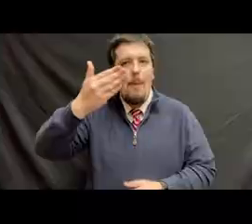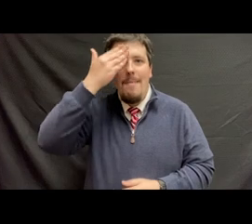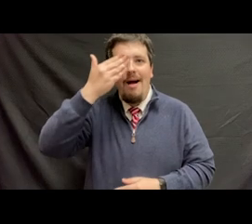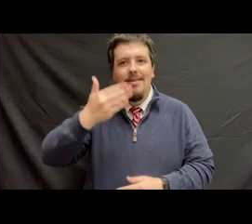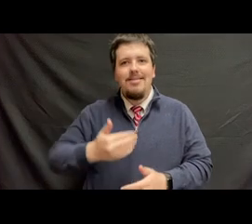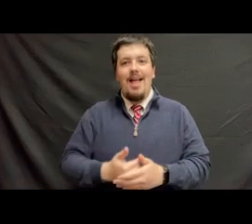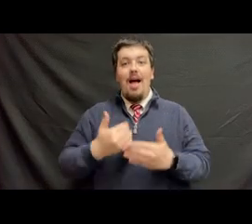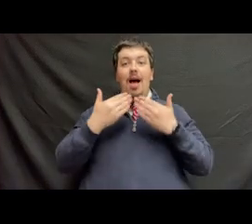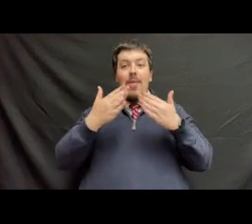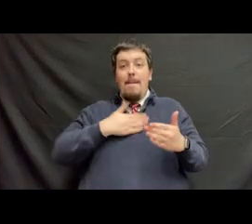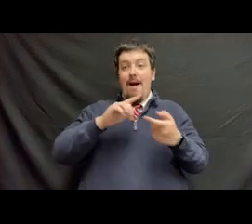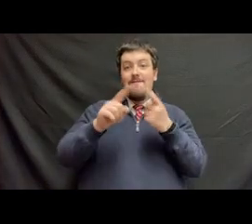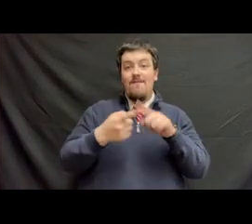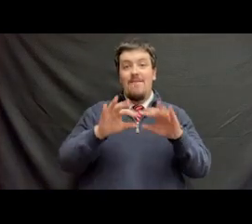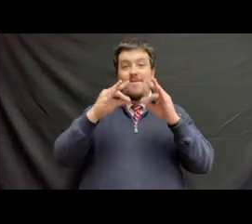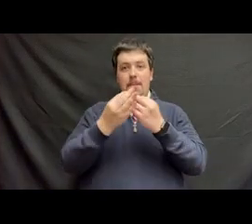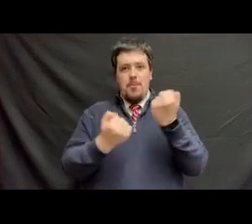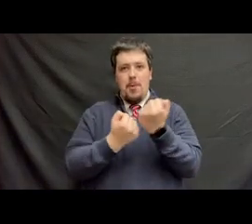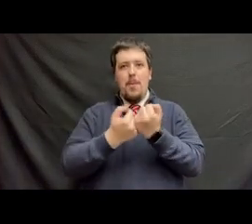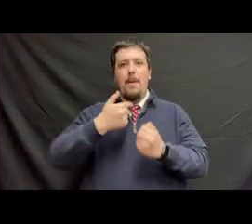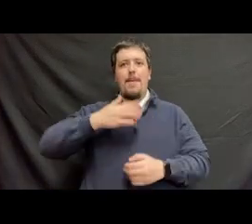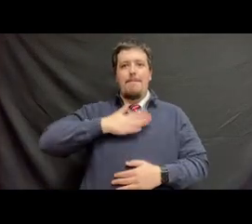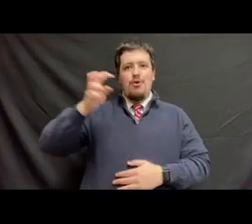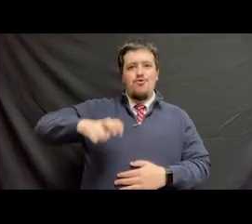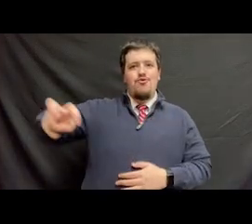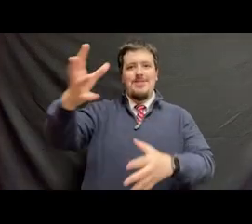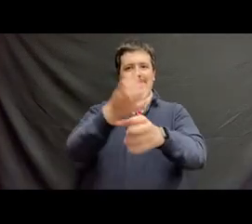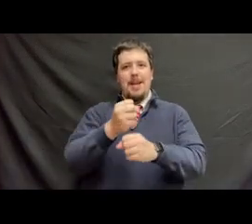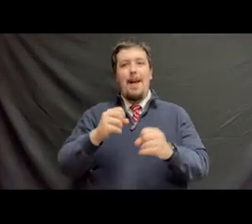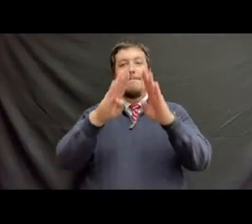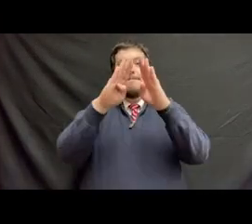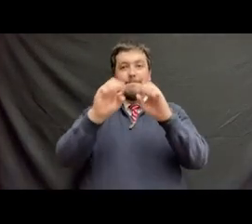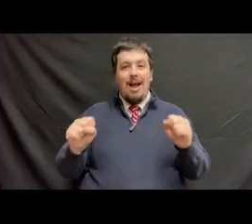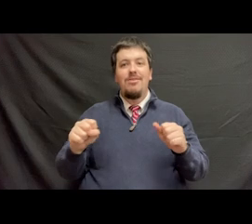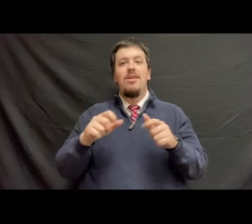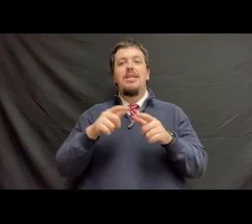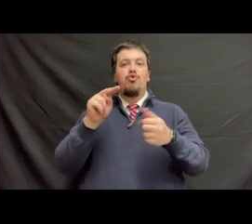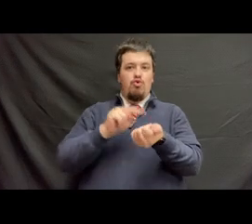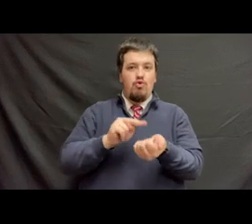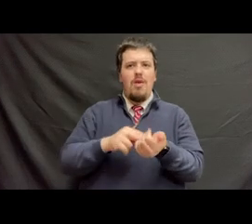I wanna thank my friends and family for supporting me in my journey on receiving my bachelor's of science in nursing.